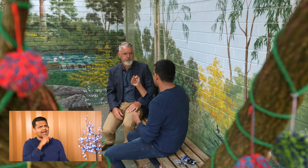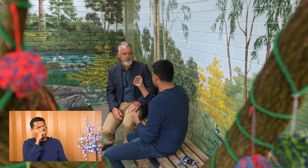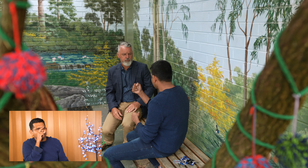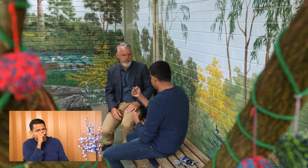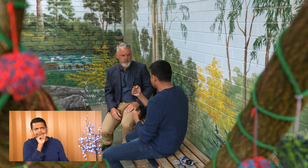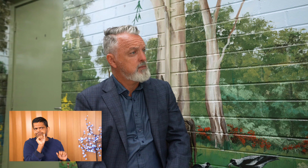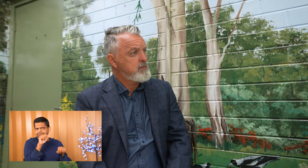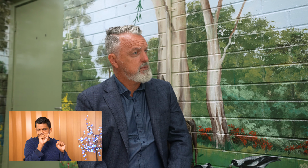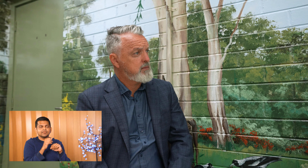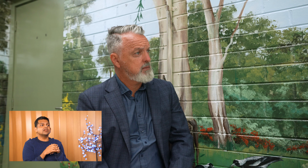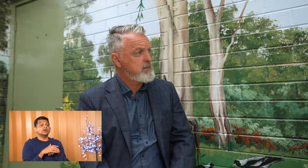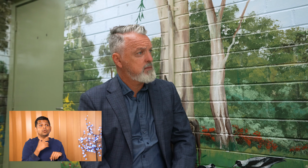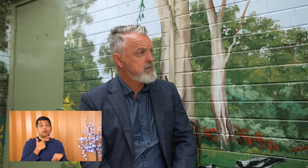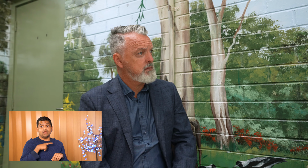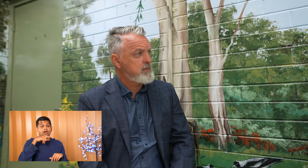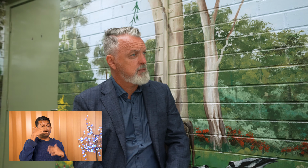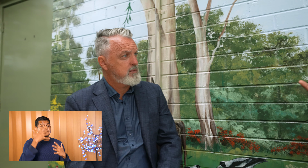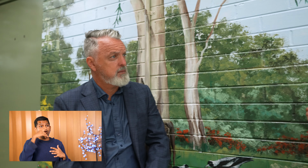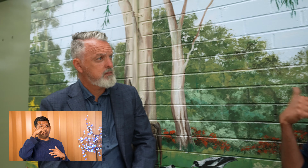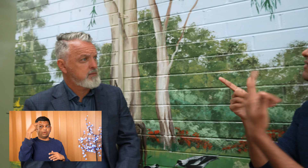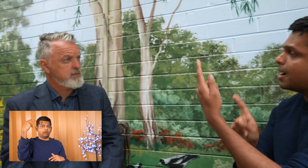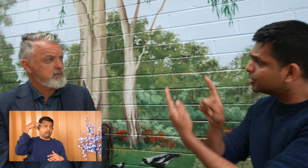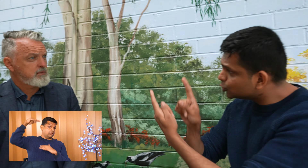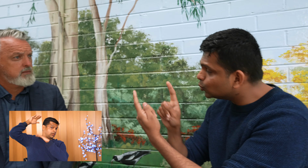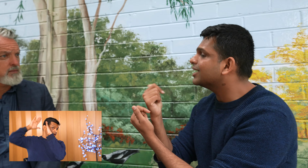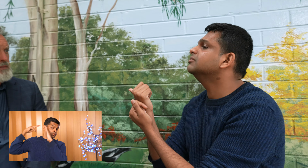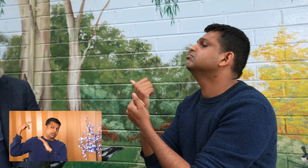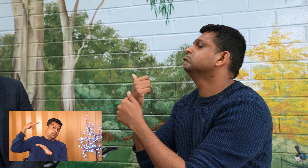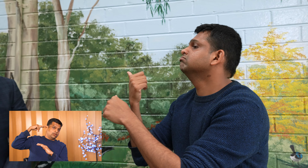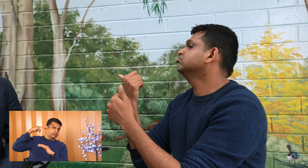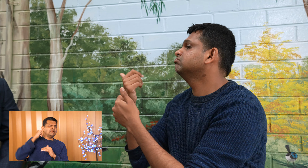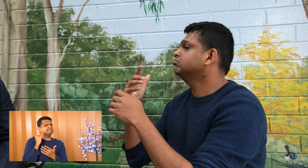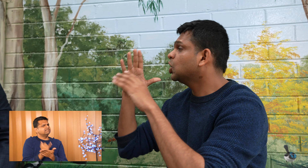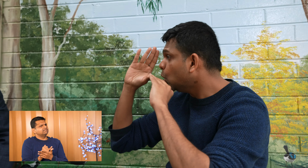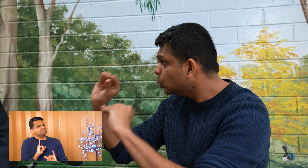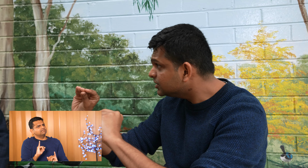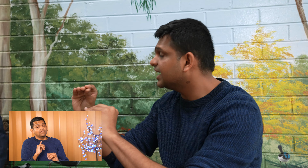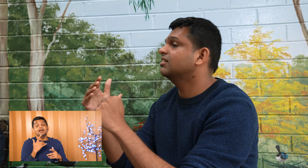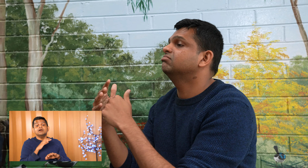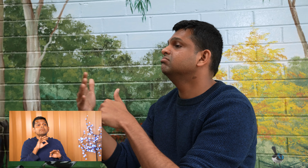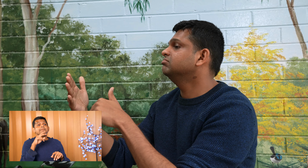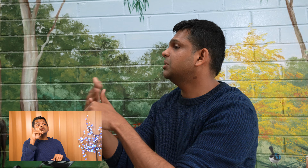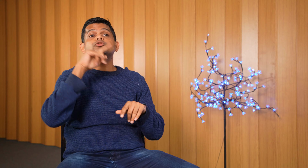as a person and felt that my abilities would be lesser to whatever someone else can do.